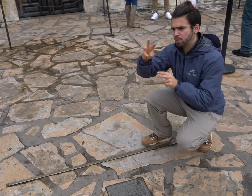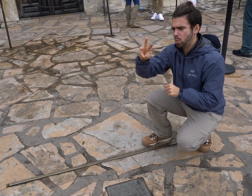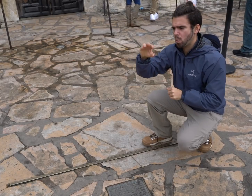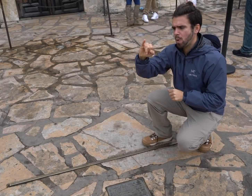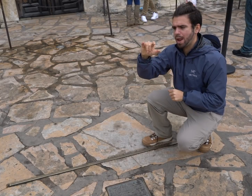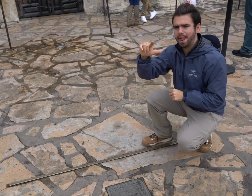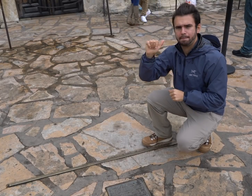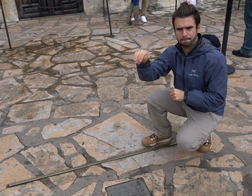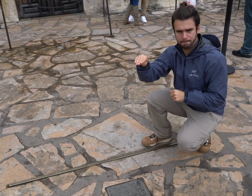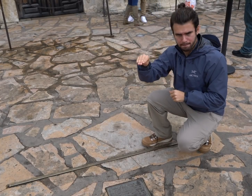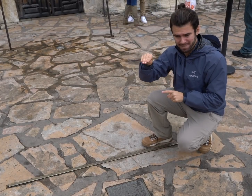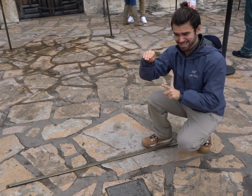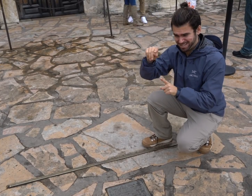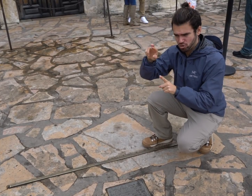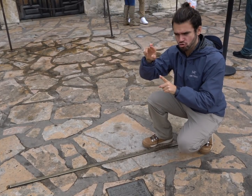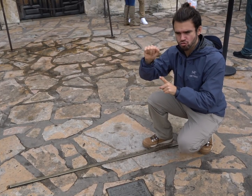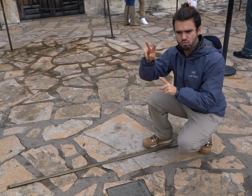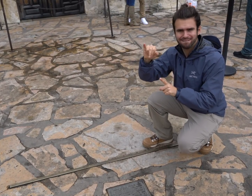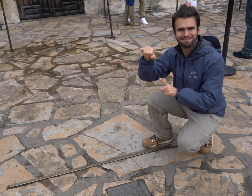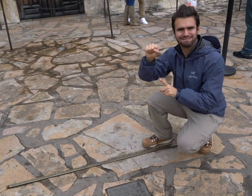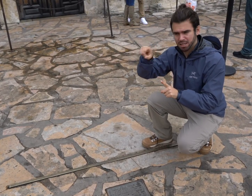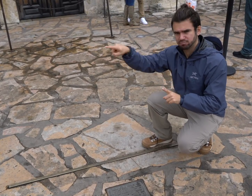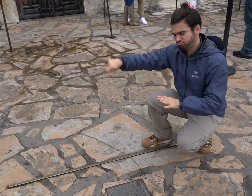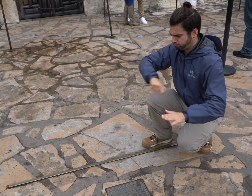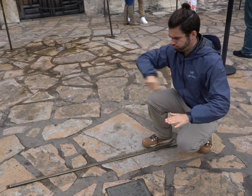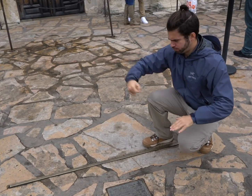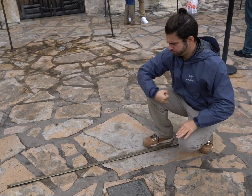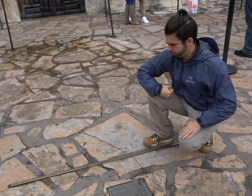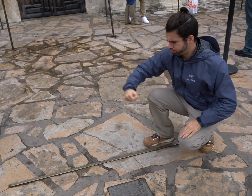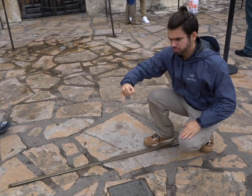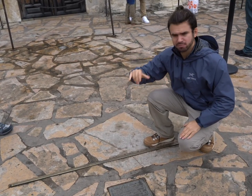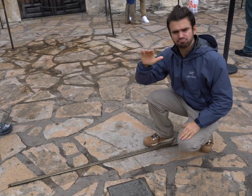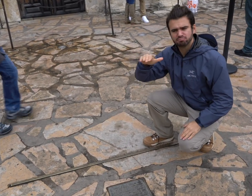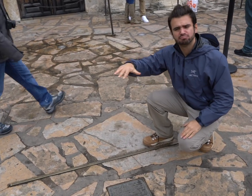A commander, William Travis, who slashed the ground in front of soldiers.